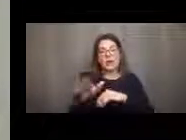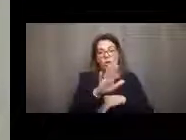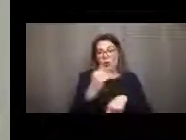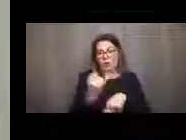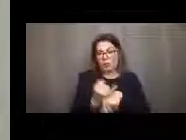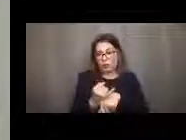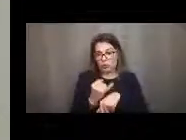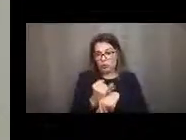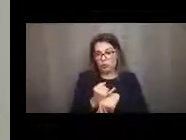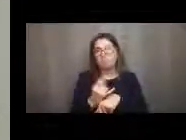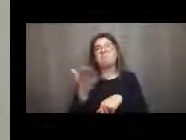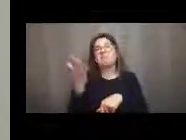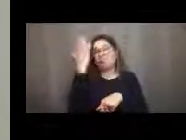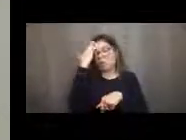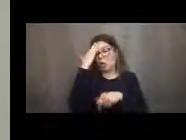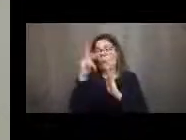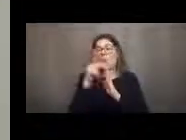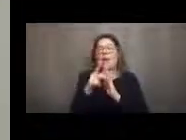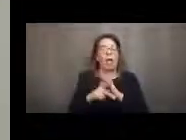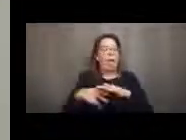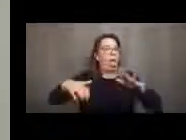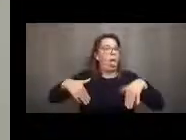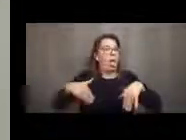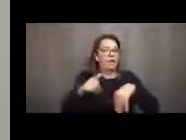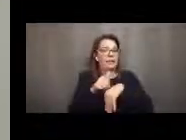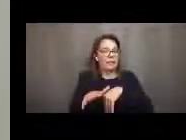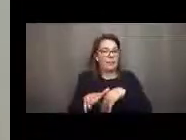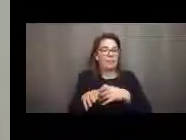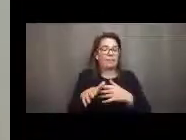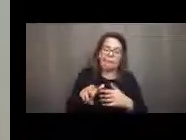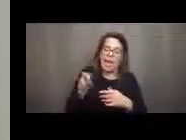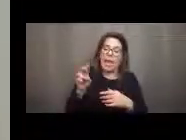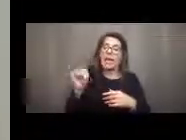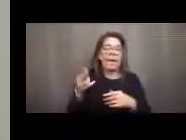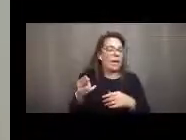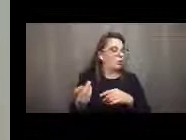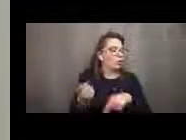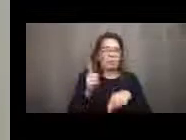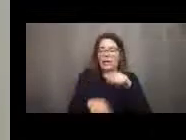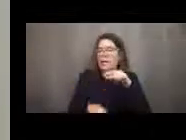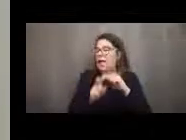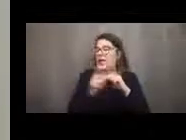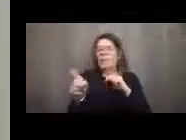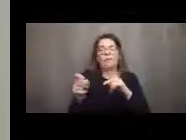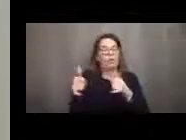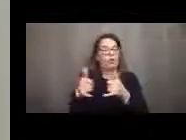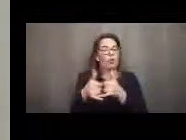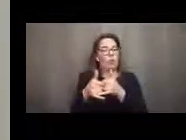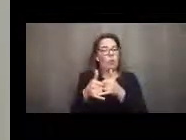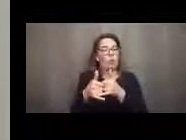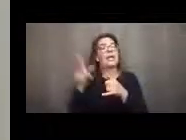and you know that the policy has not been submitted, NIH will not be able to issue the award without the submitted policy.